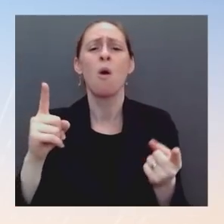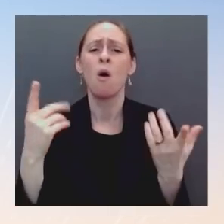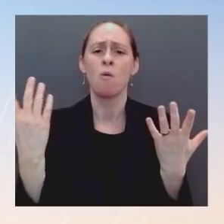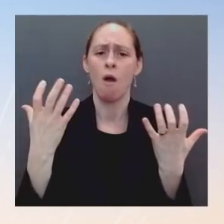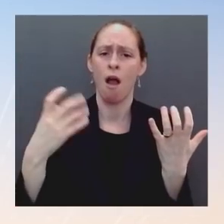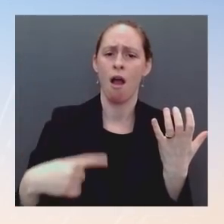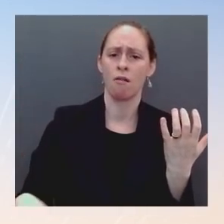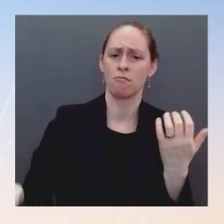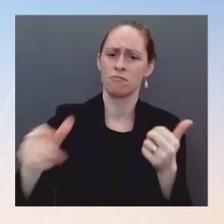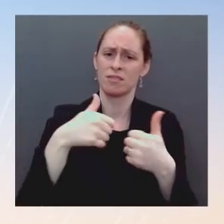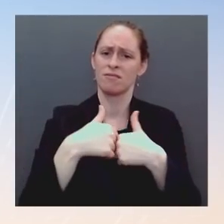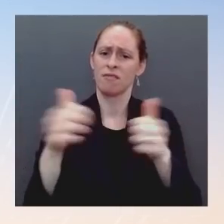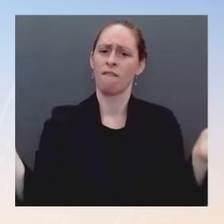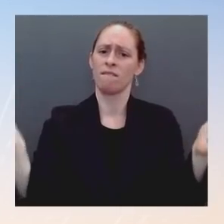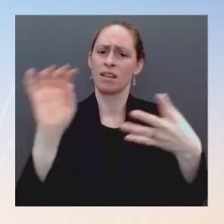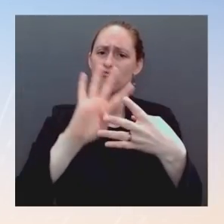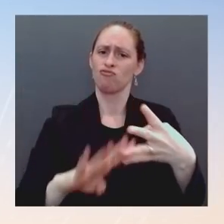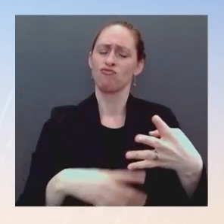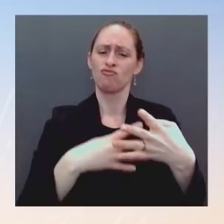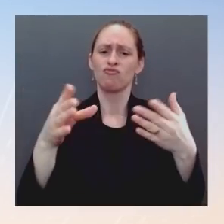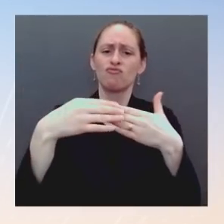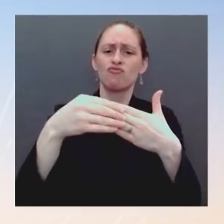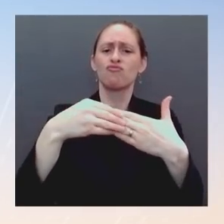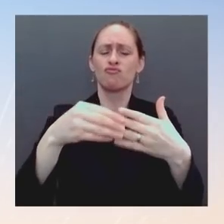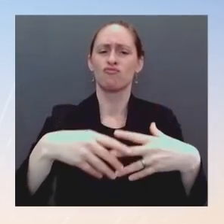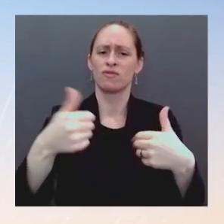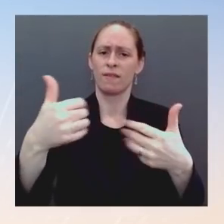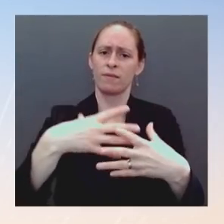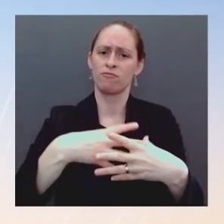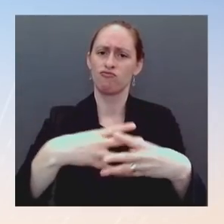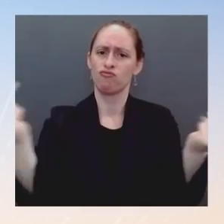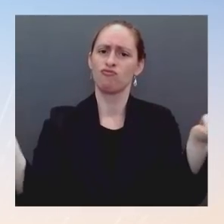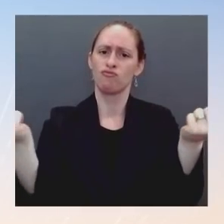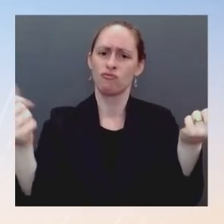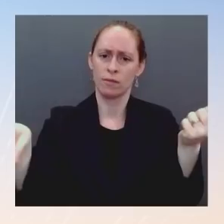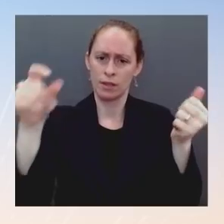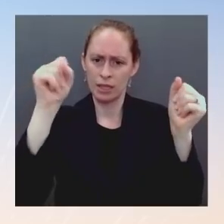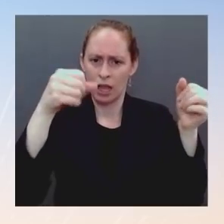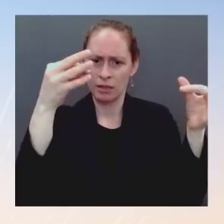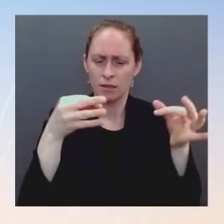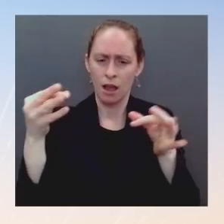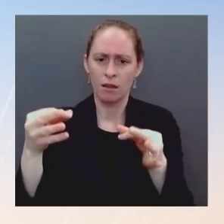Ms. Psaki: Which money? Just for clarification. The Press: Infrastructure and also COVID relief bills.